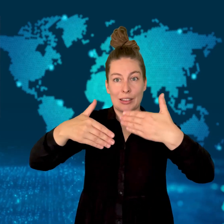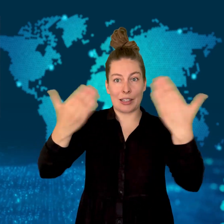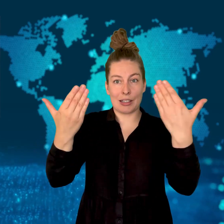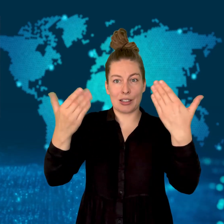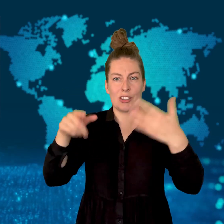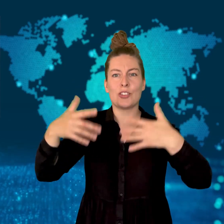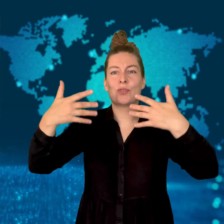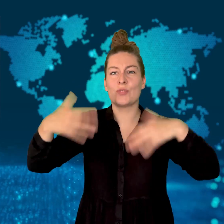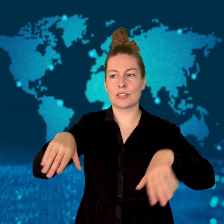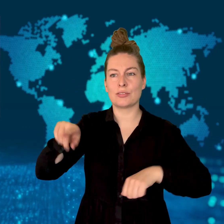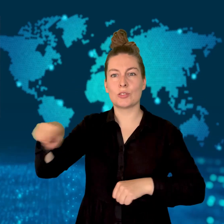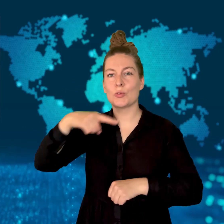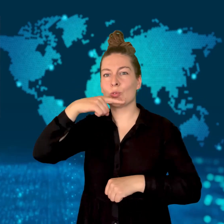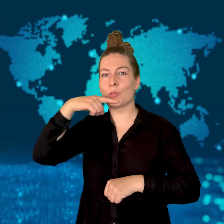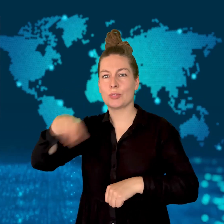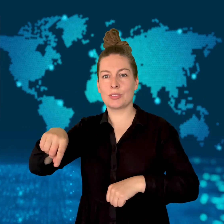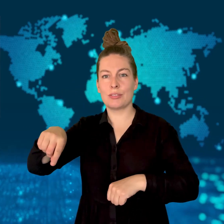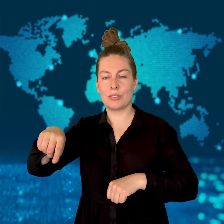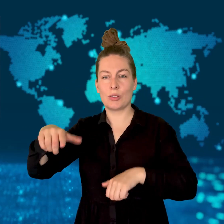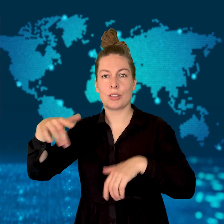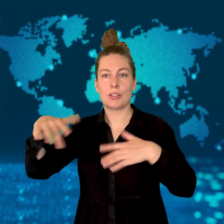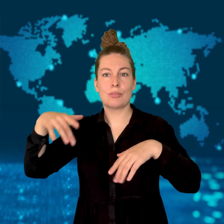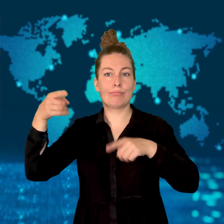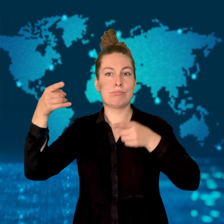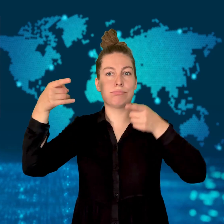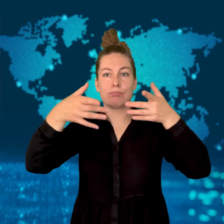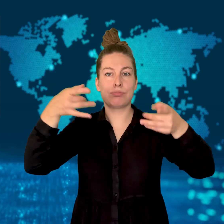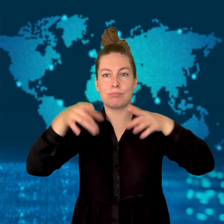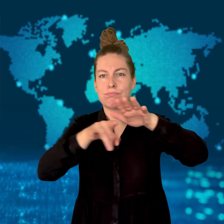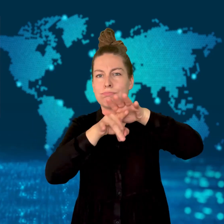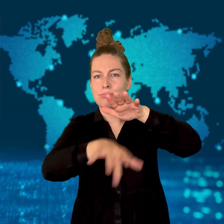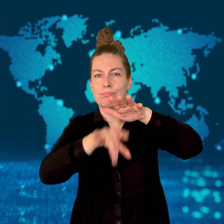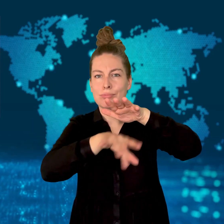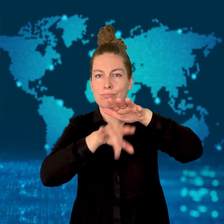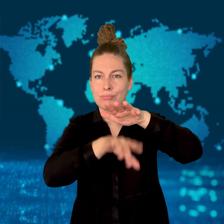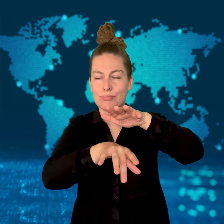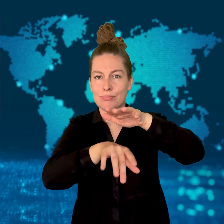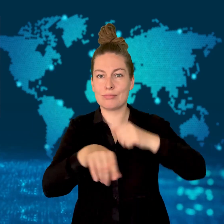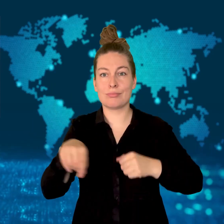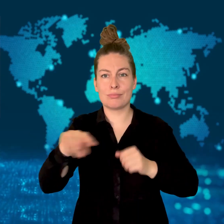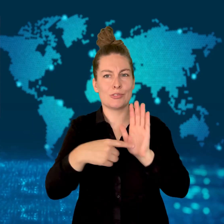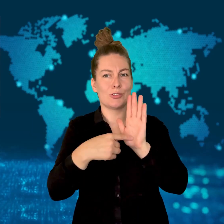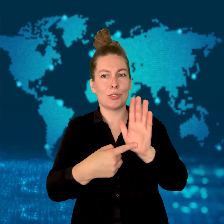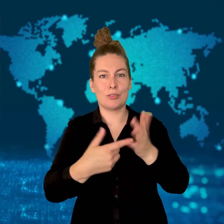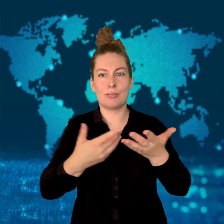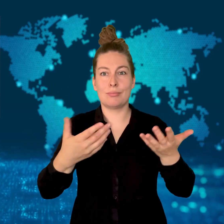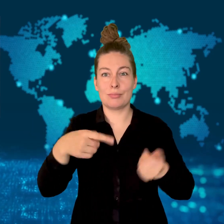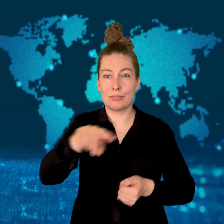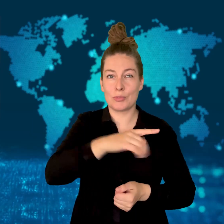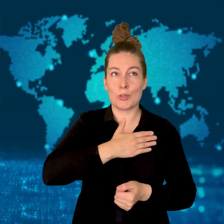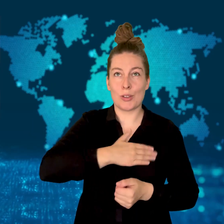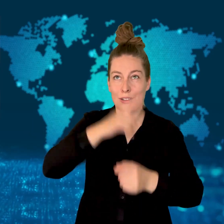Ukraine's President Zelenskyy said talks would not be possible